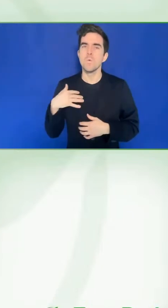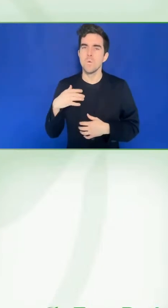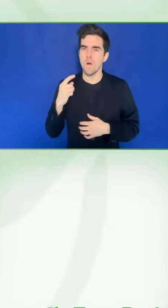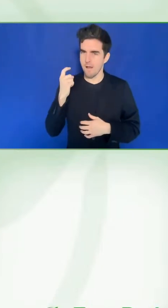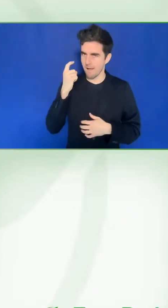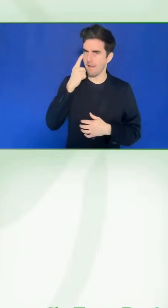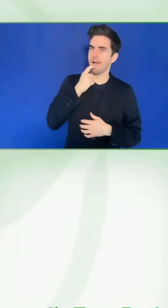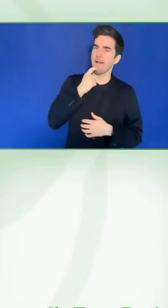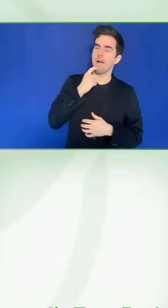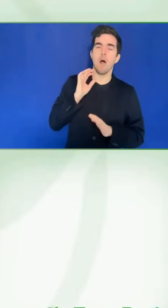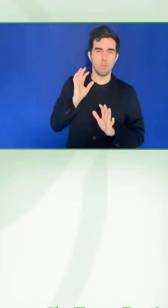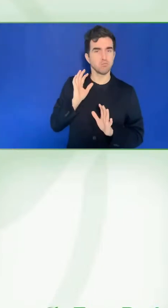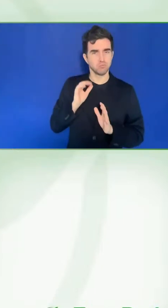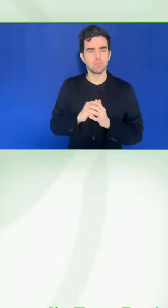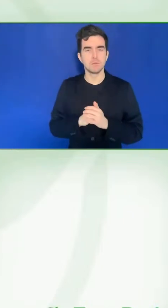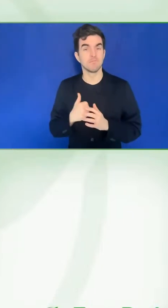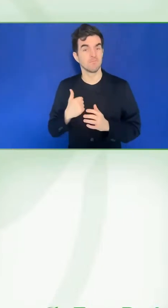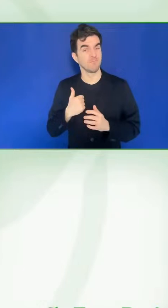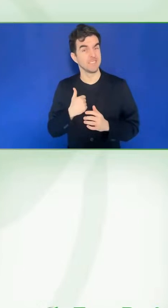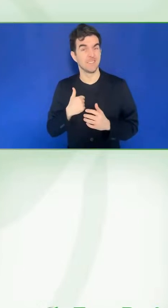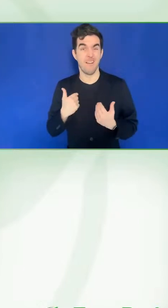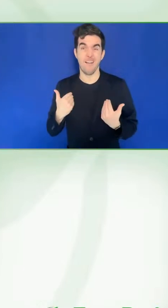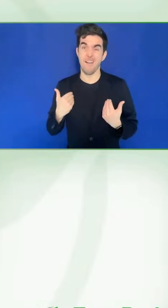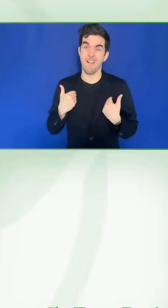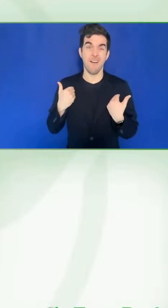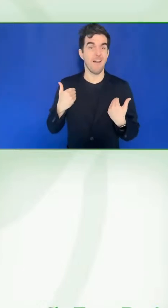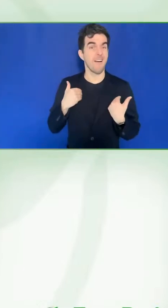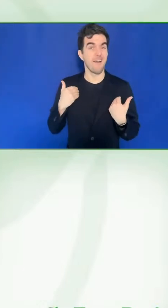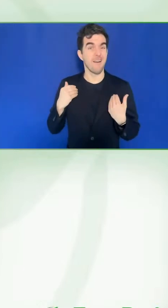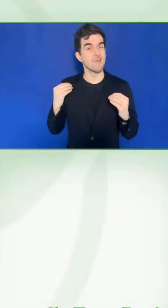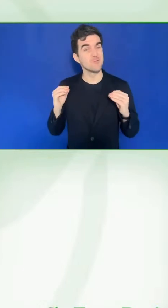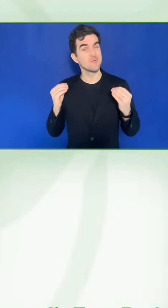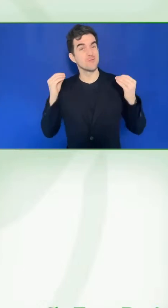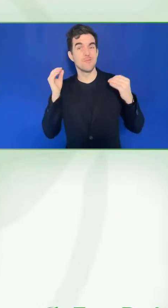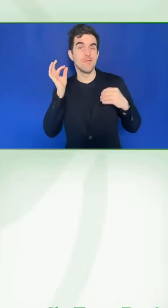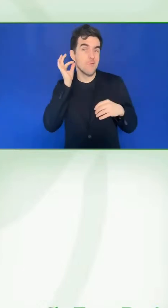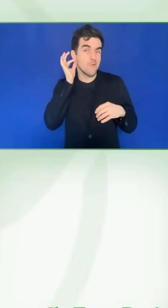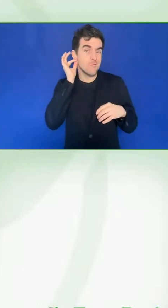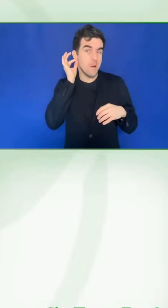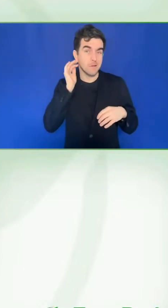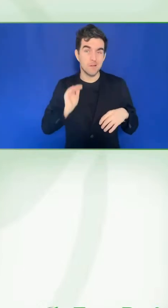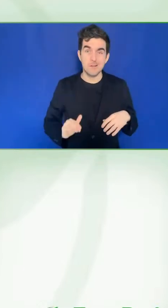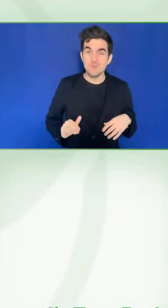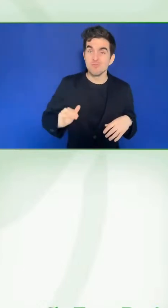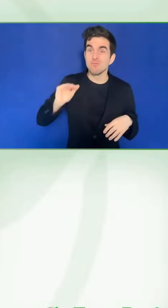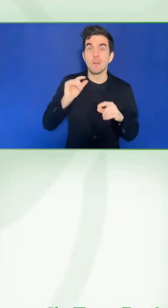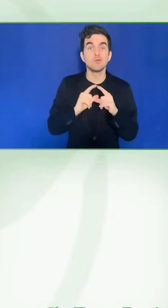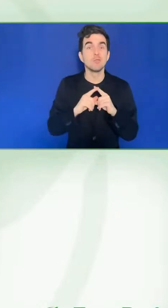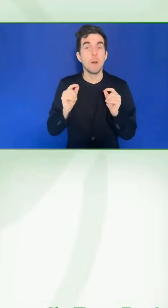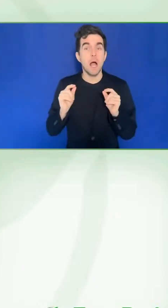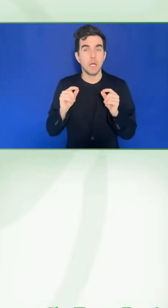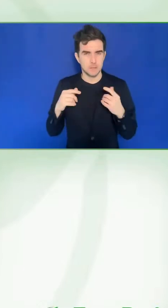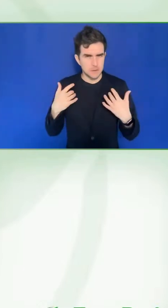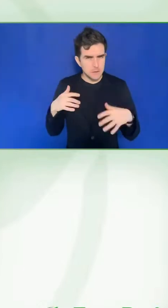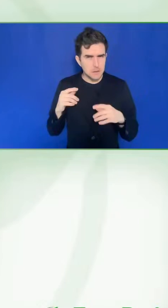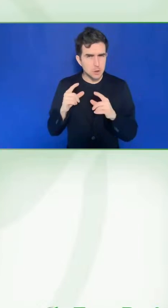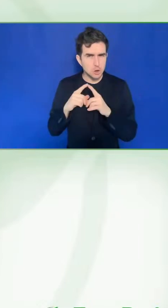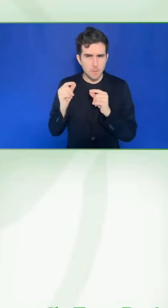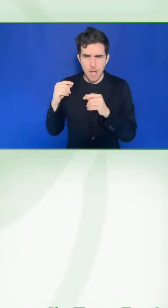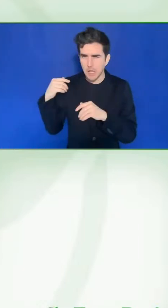For example, in 2022, . What's more, our lifestream half marathon was broadcast on TV, with Simon which commentary for the entire duration of one hour and 20 minutes. For most deaf people, the expressions and expressing abilities of sign language commentary captivate not only the community, but also the entire audience. This makes it possible to enjoy not only for deaf people, but also people who can share, from children to the advertiser. I am sure that these incentives have the potential to realise a world in which no one is left